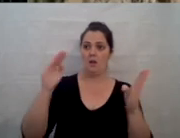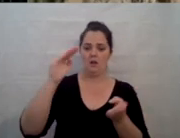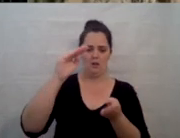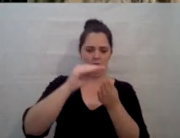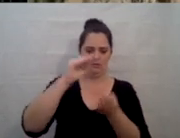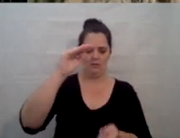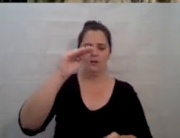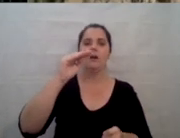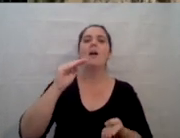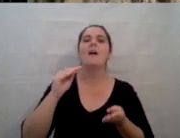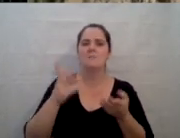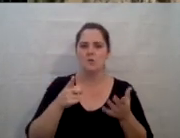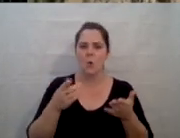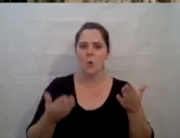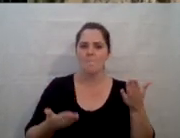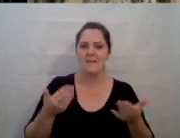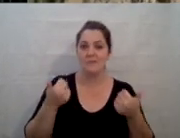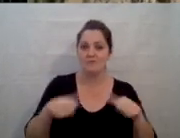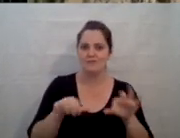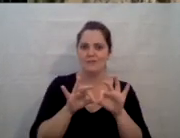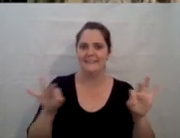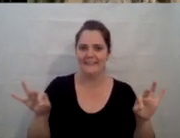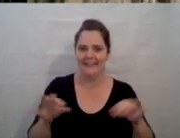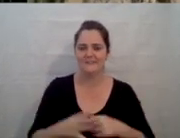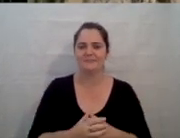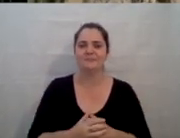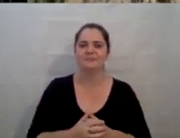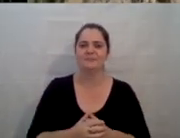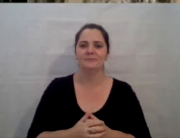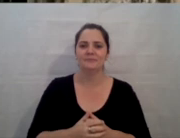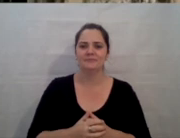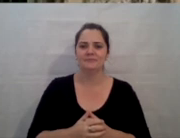So it's all about comparing and measuring. Now when you sight, even those of you at home who are